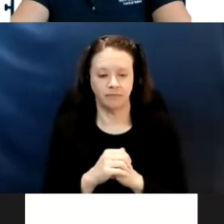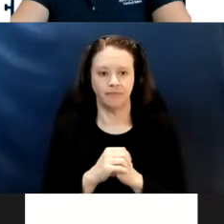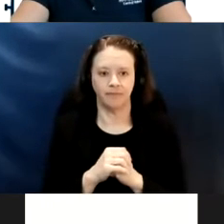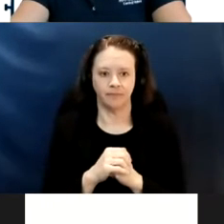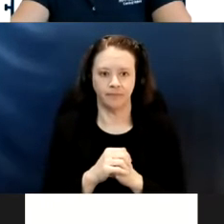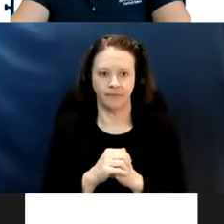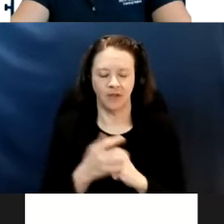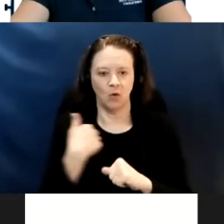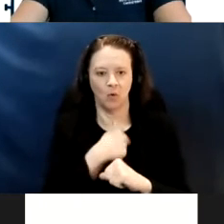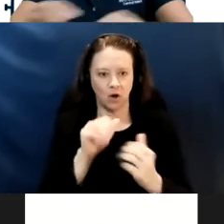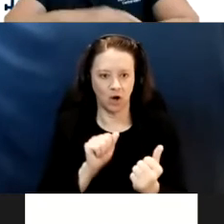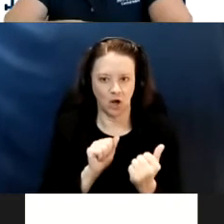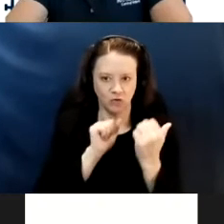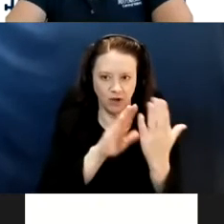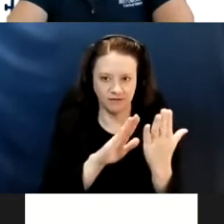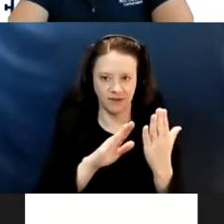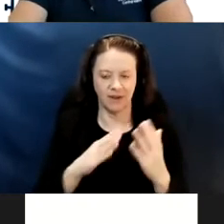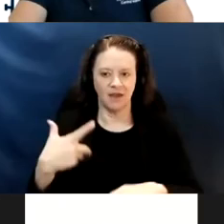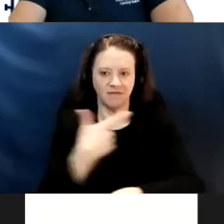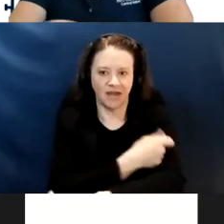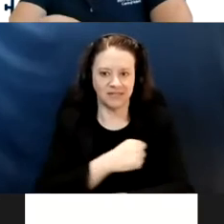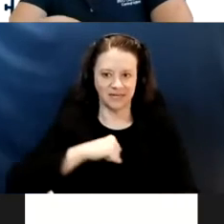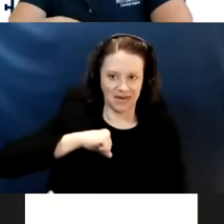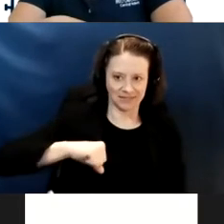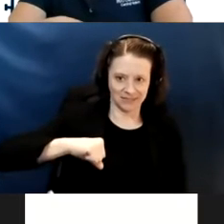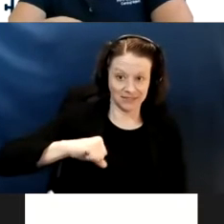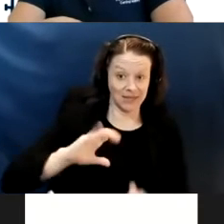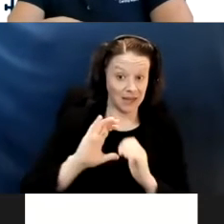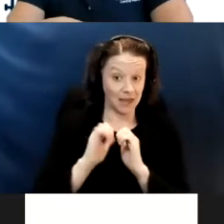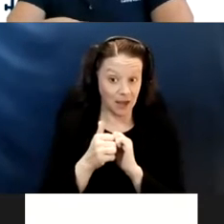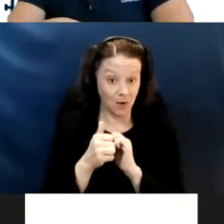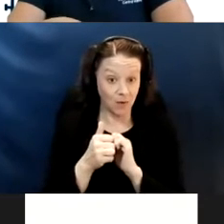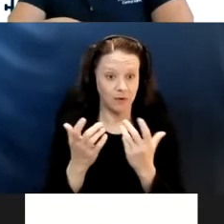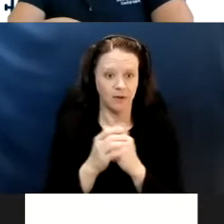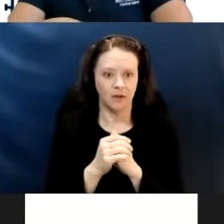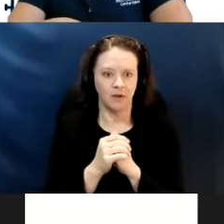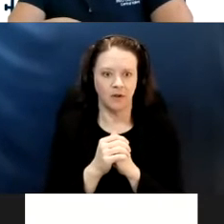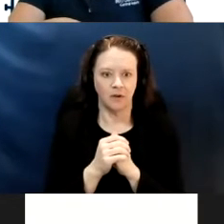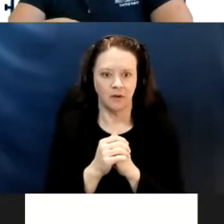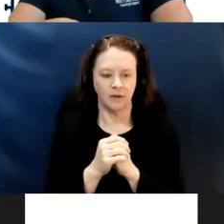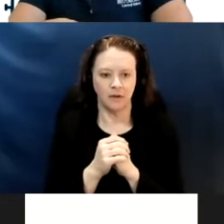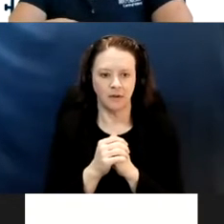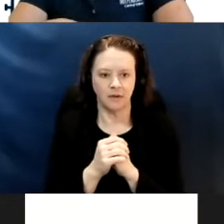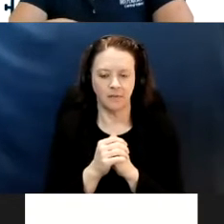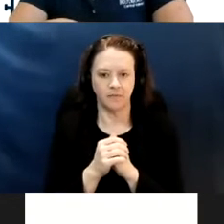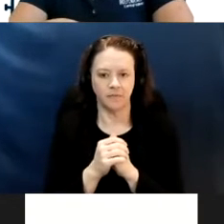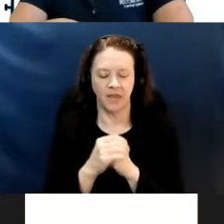We're addressing vaccine hesitancy, as a part of President Biden's plan